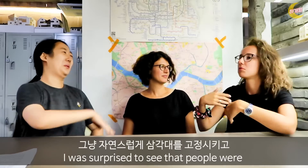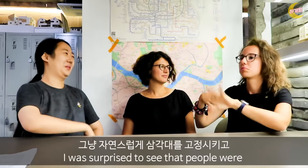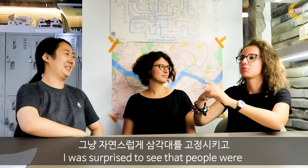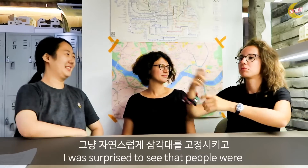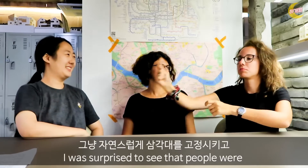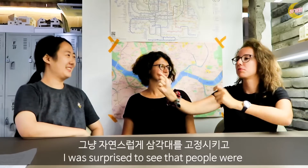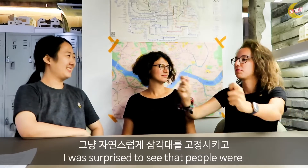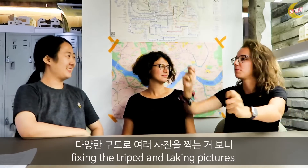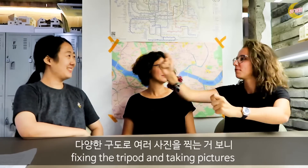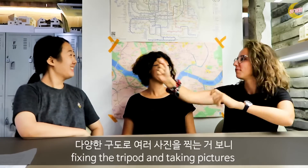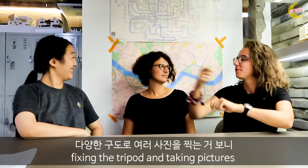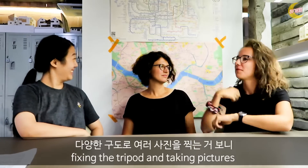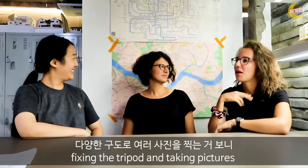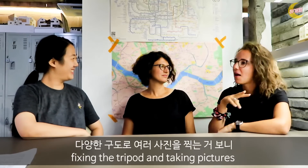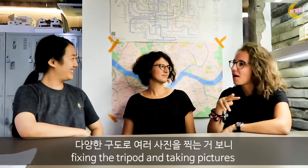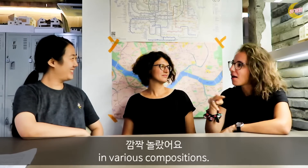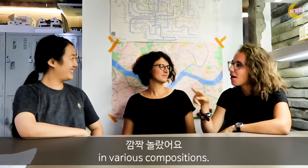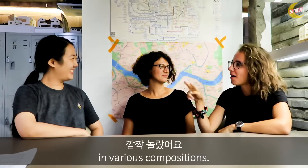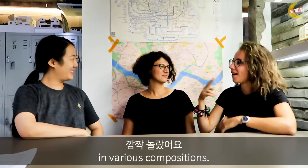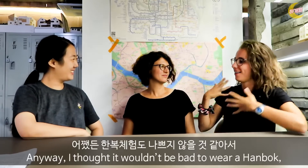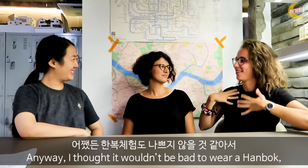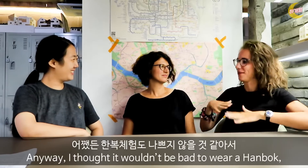I was surprised to see that people were fixing the tripod and taking pictures in various compositions.